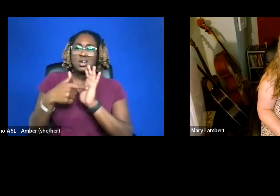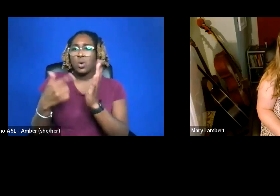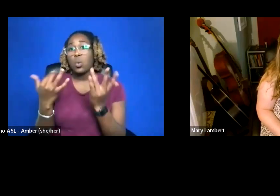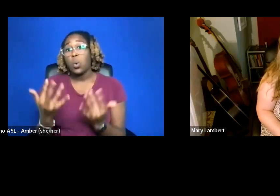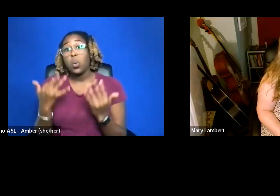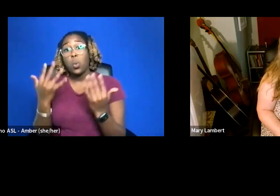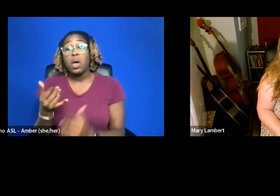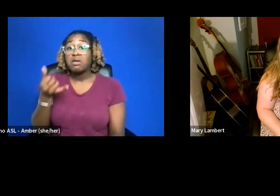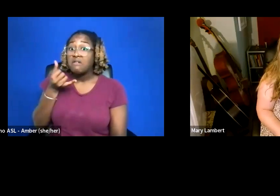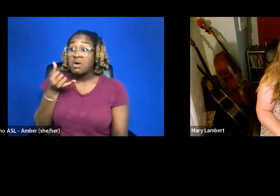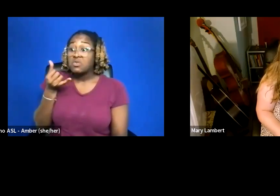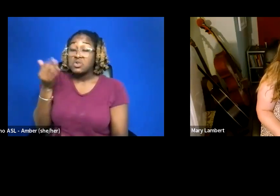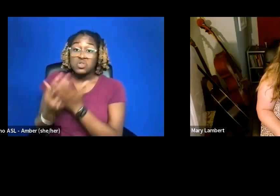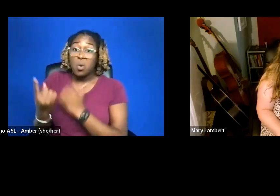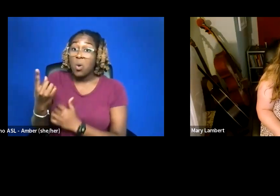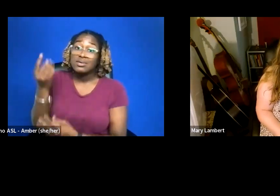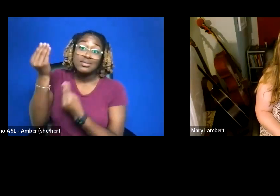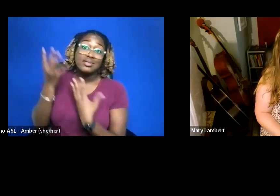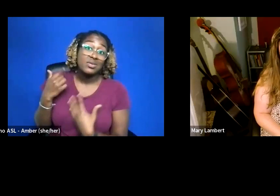for someone to pick up and tell us that we did good.